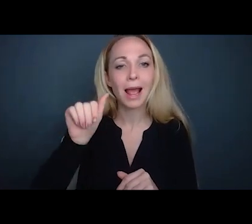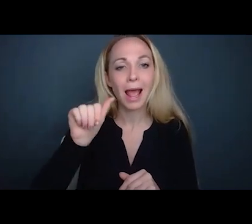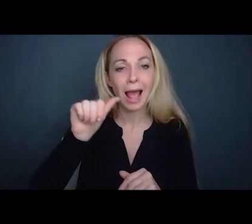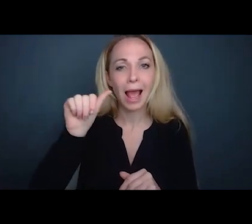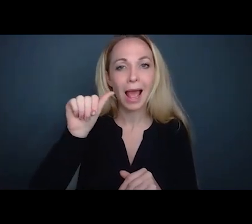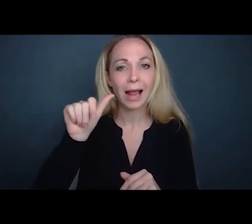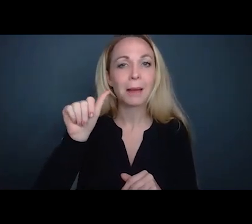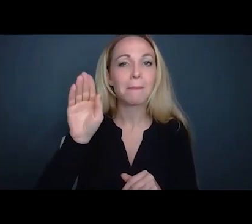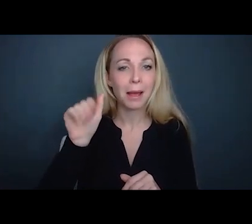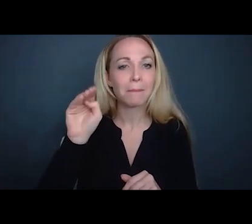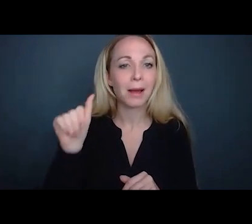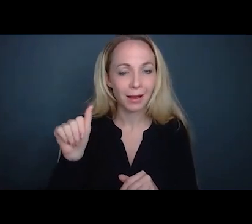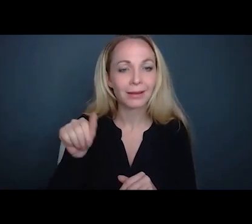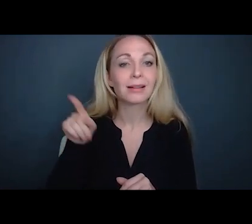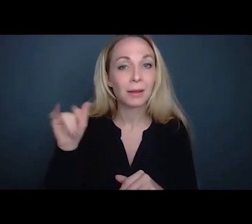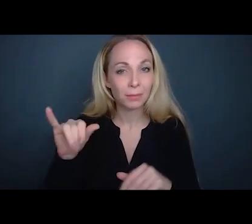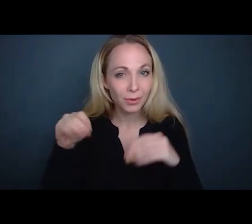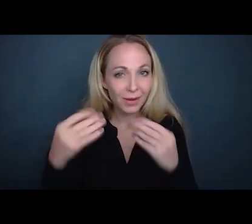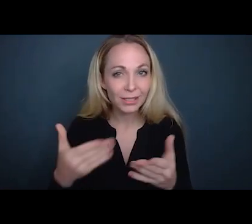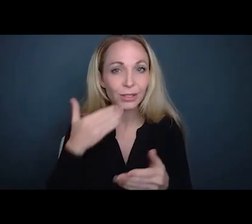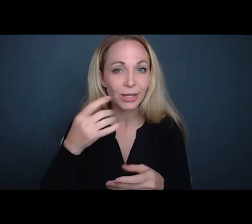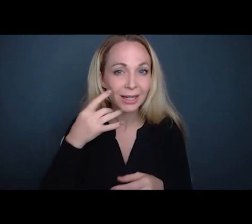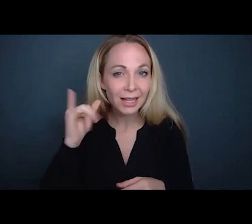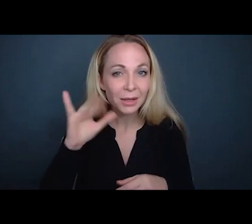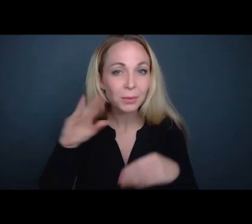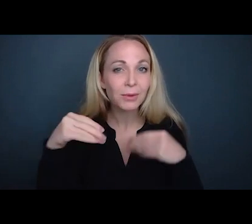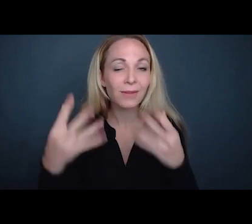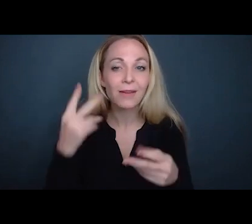These provide a good amount of light, which provide vision at night, but it’s also soft